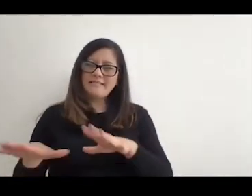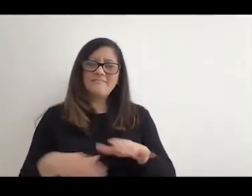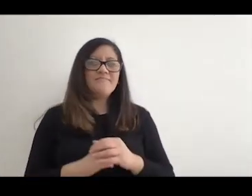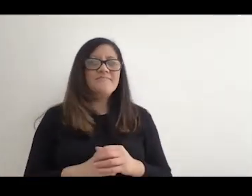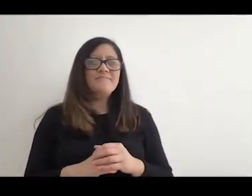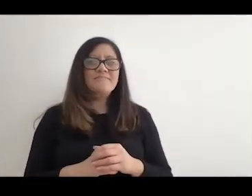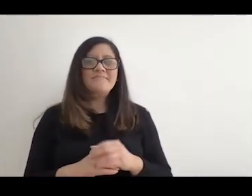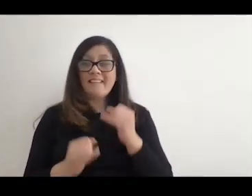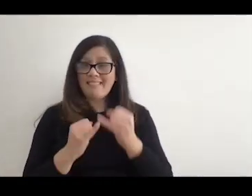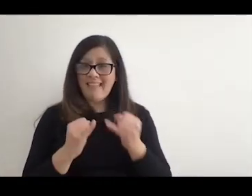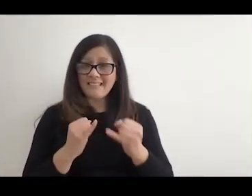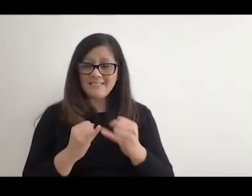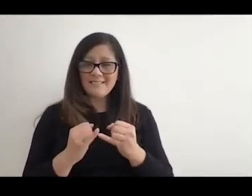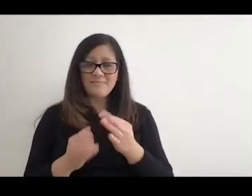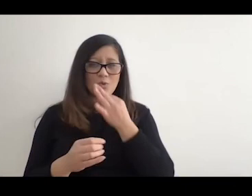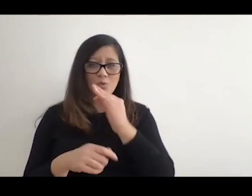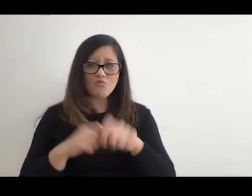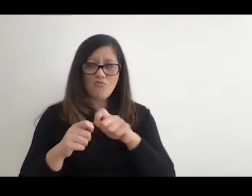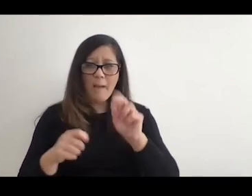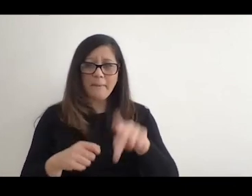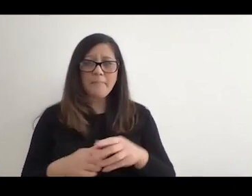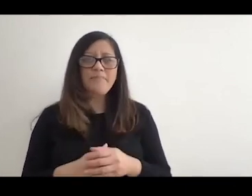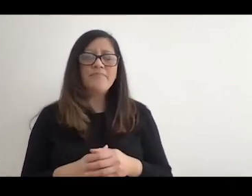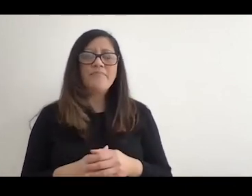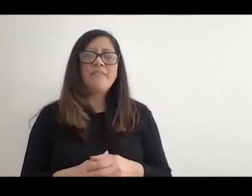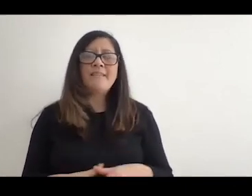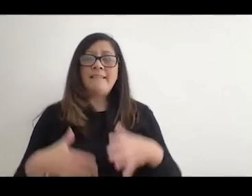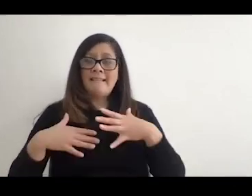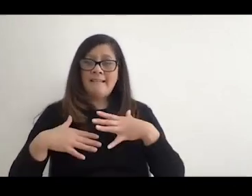Lastly, as we wrap. Fashion's disability problem.